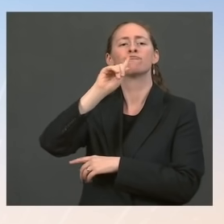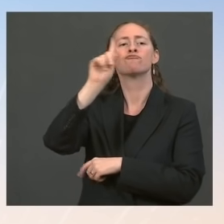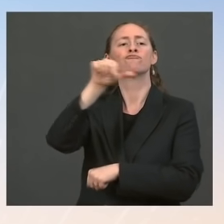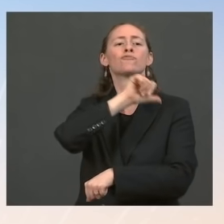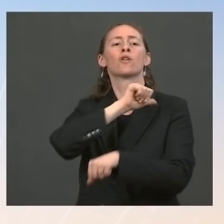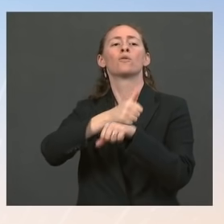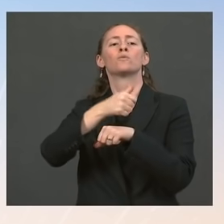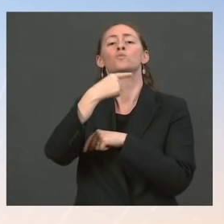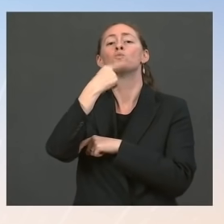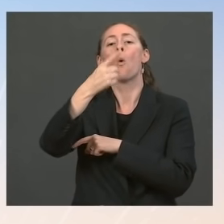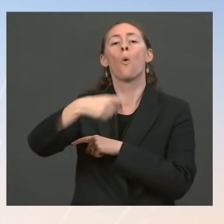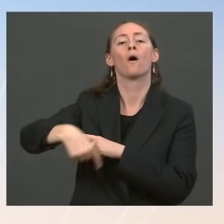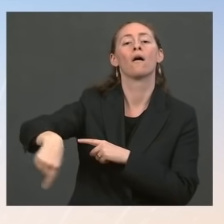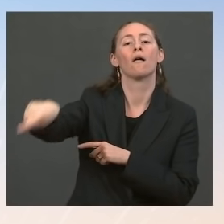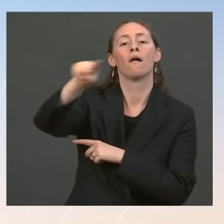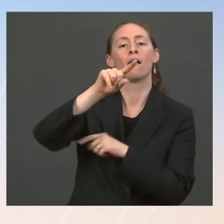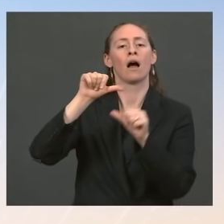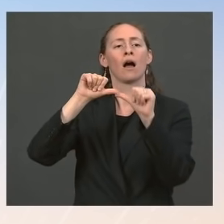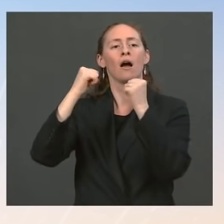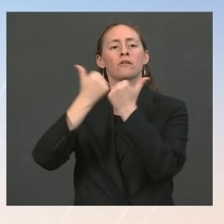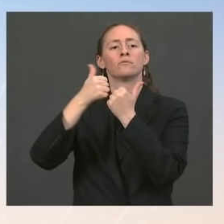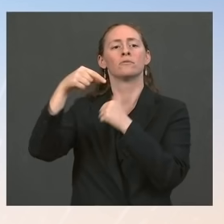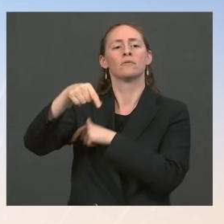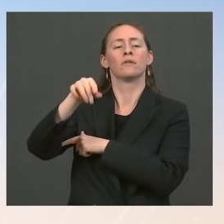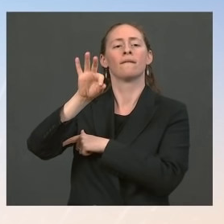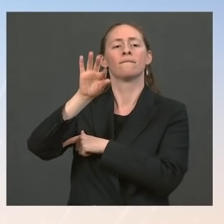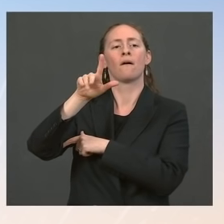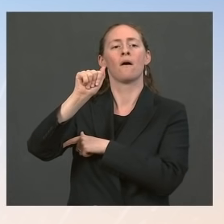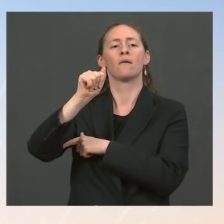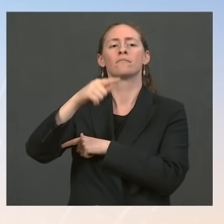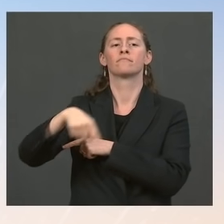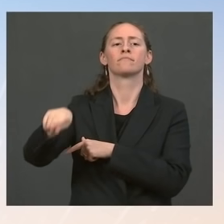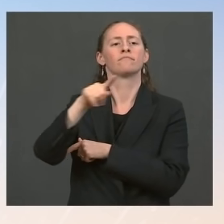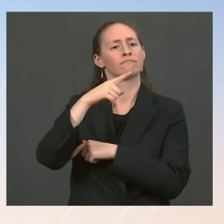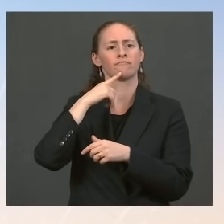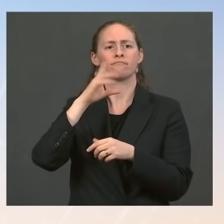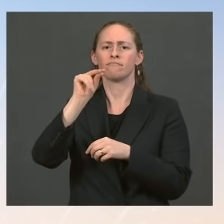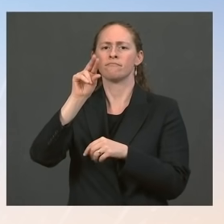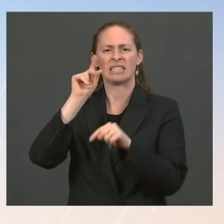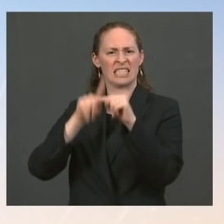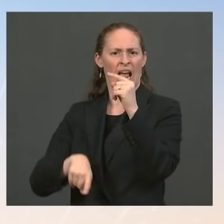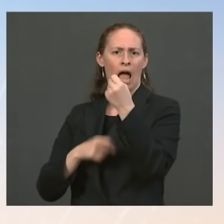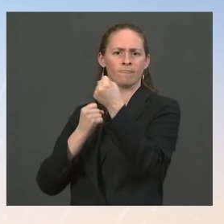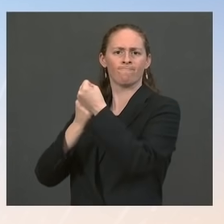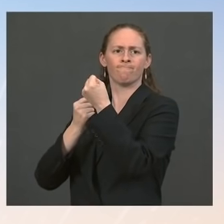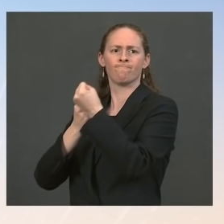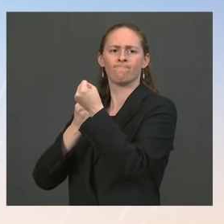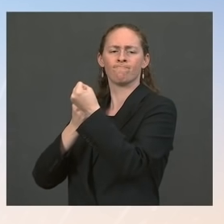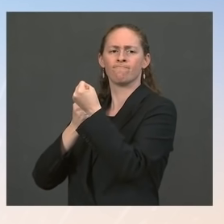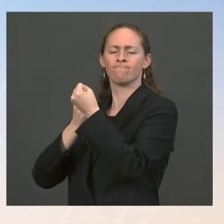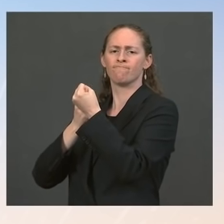that they shouldn't be, quote, "aiding or abetting" the federal government when it comes to what they're saying